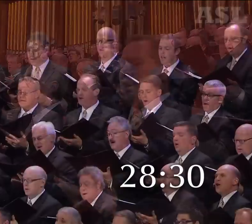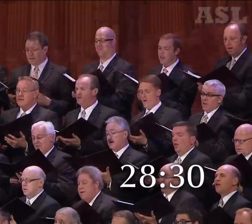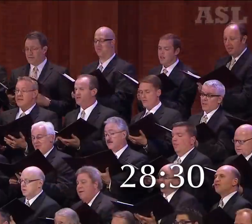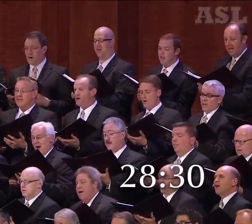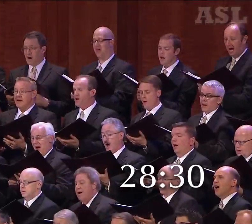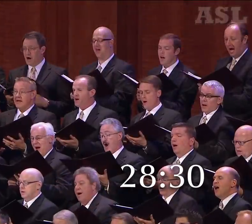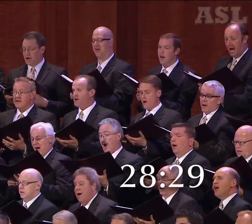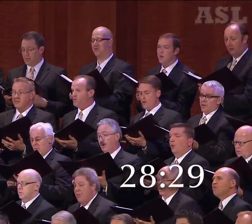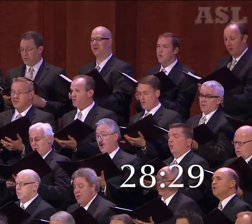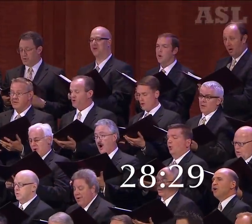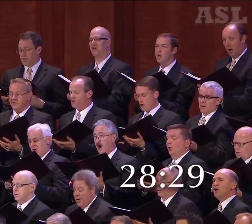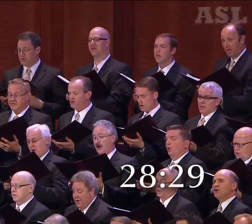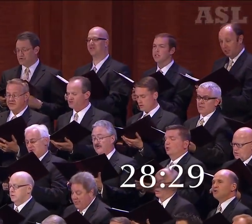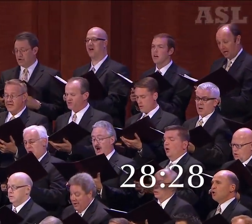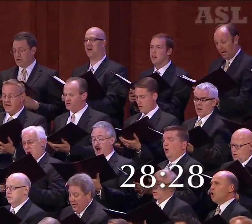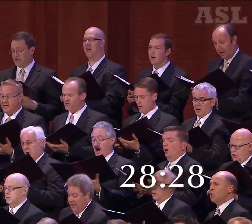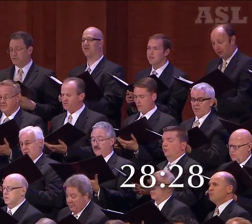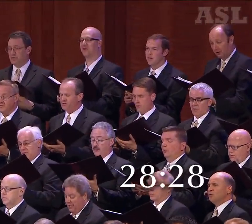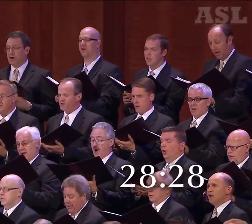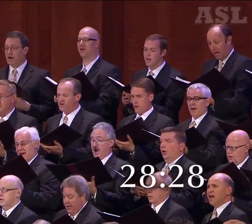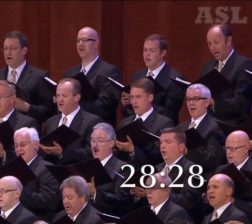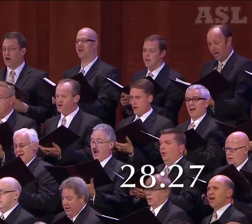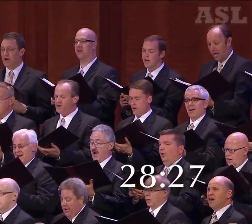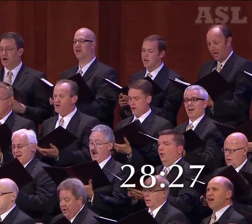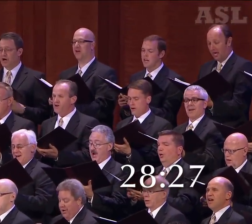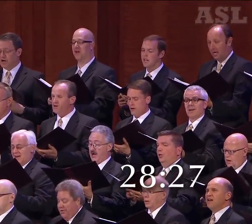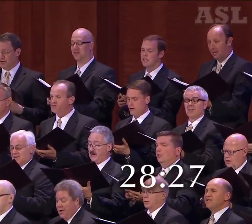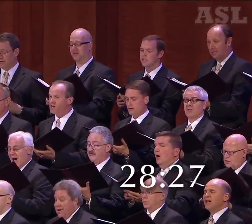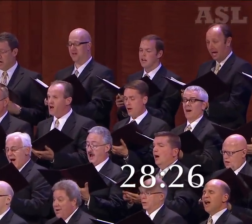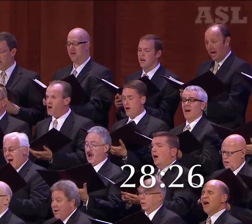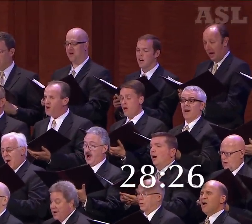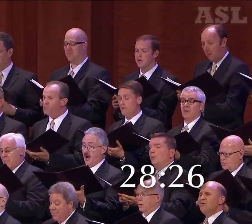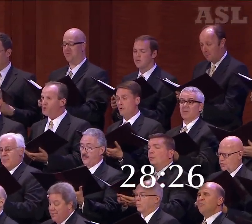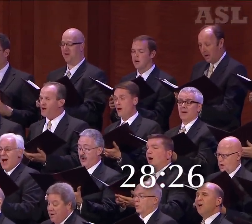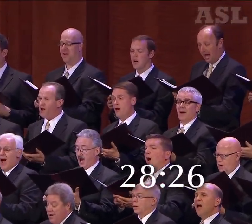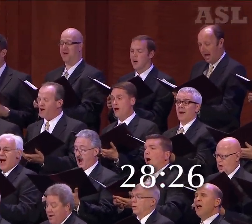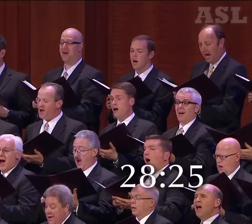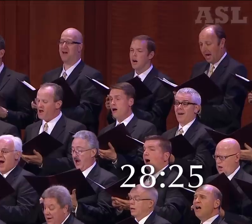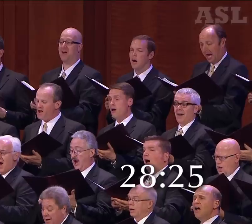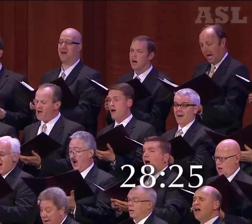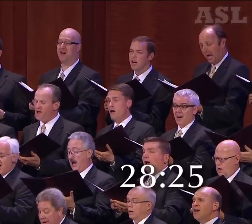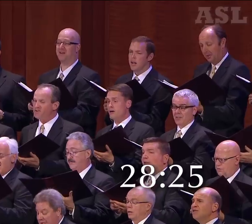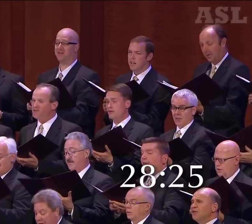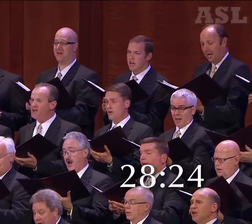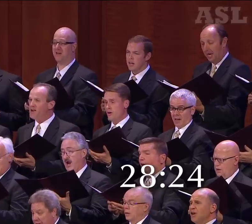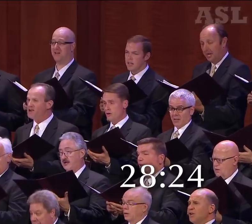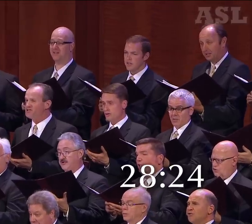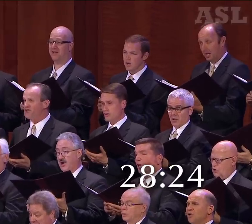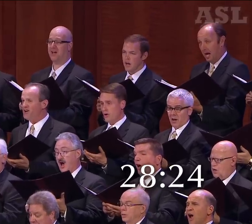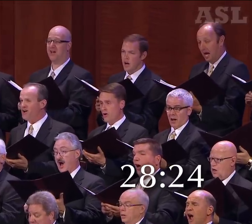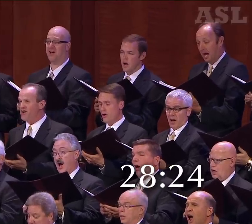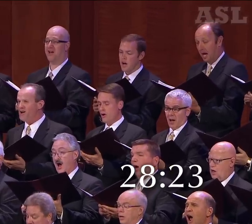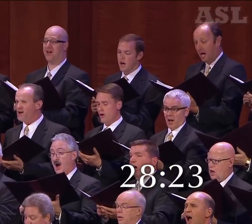THIS IS THE ENGLISH CLOSED CAPTION CHANNEL OF THE CHURCH OF JESUS CHRIST OF LATTER-DAY SAINTS.